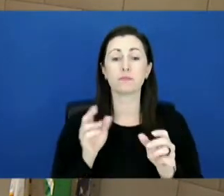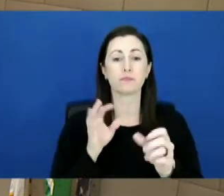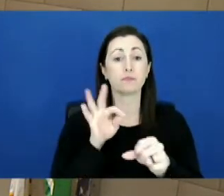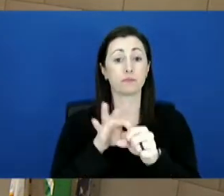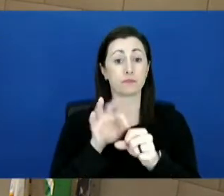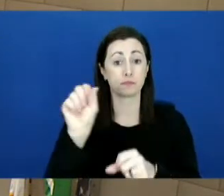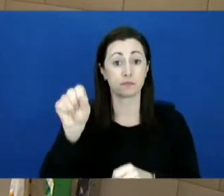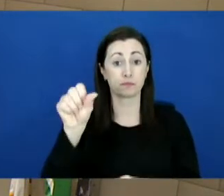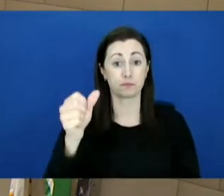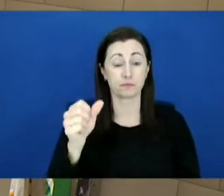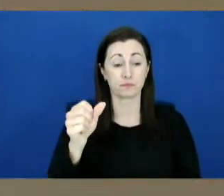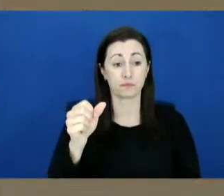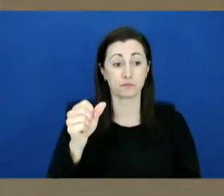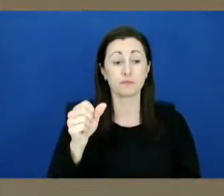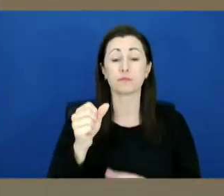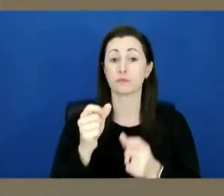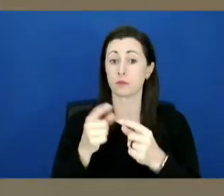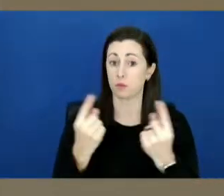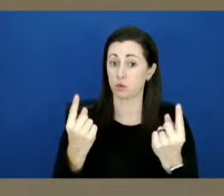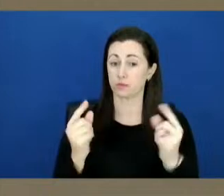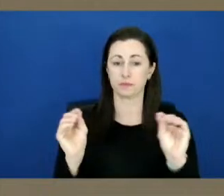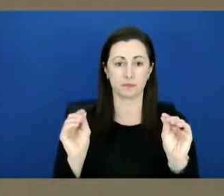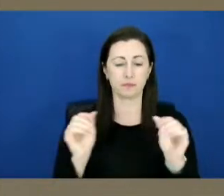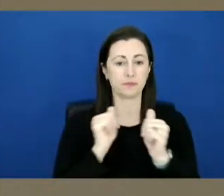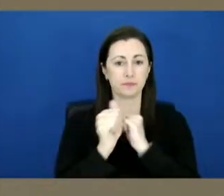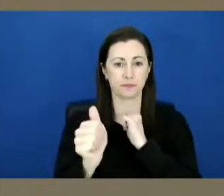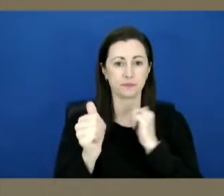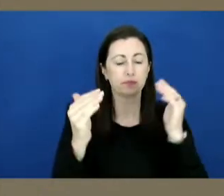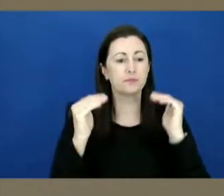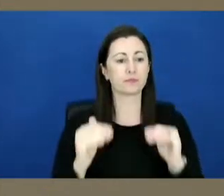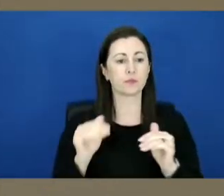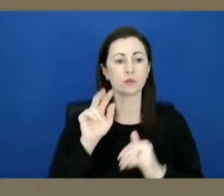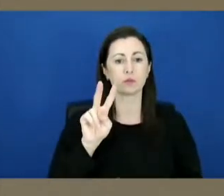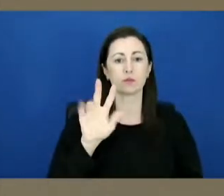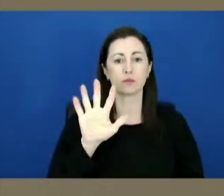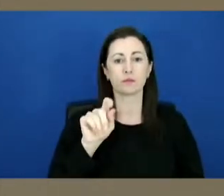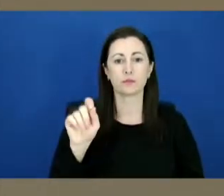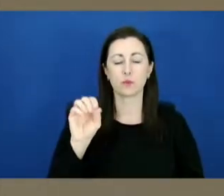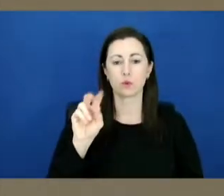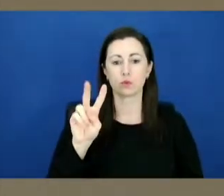SO MOVED. SECOND.